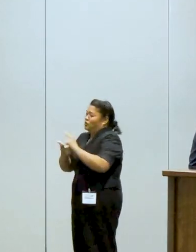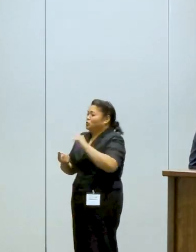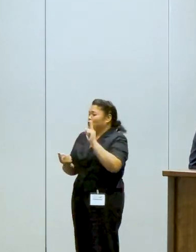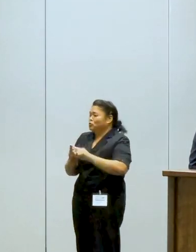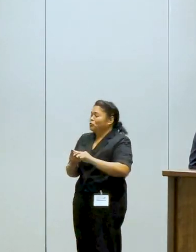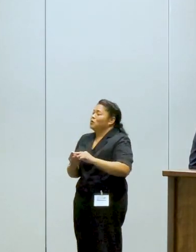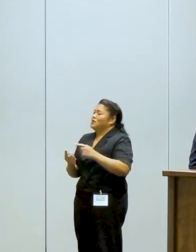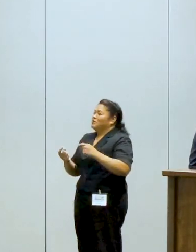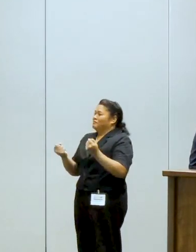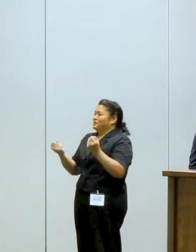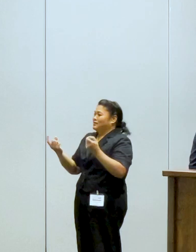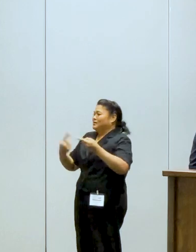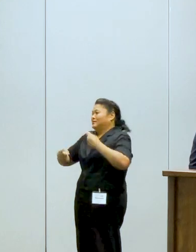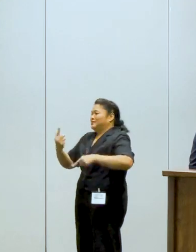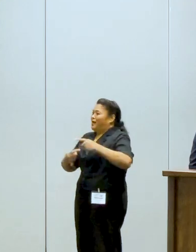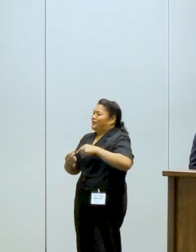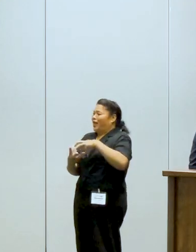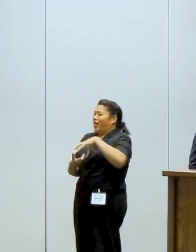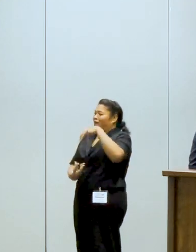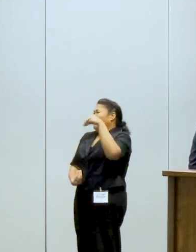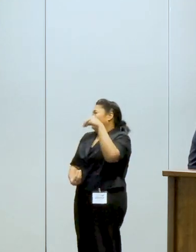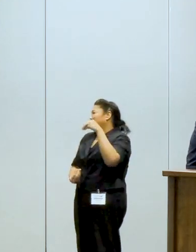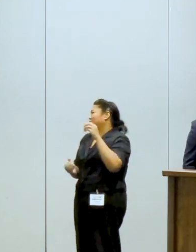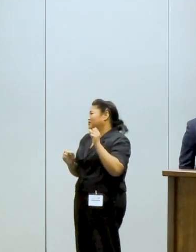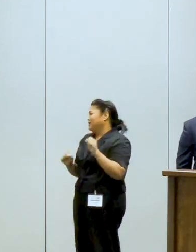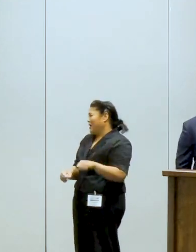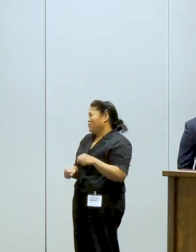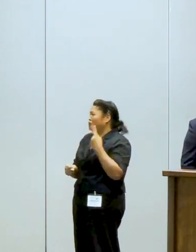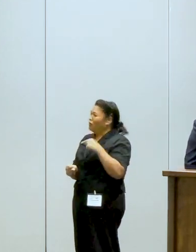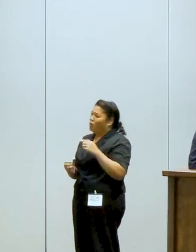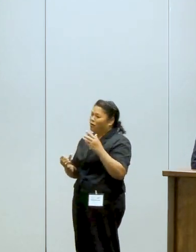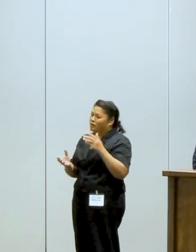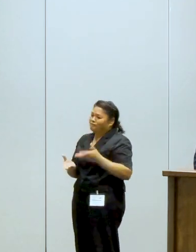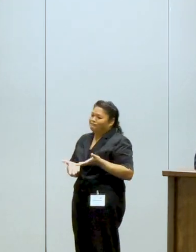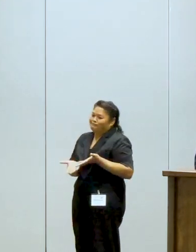time visual learning. Imagine students being able to prompt an